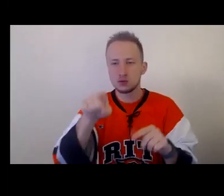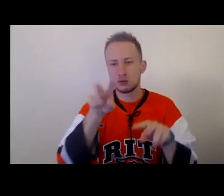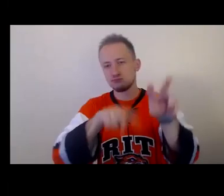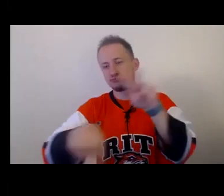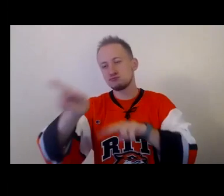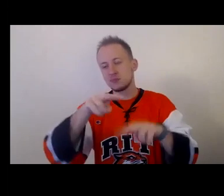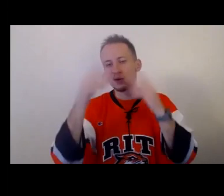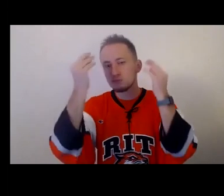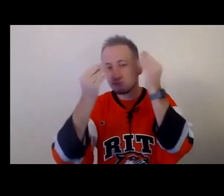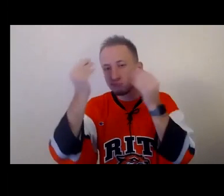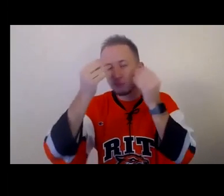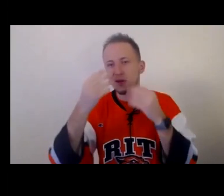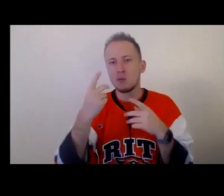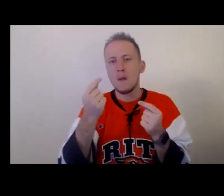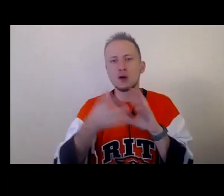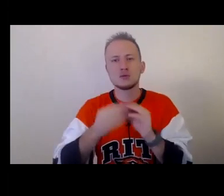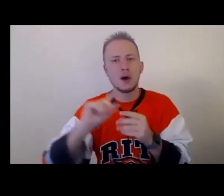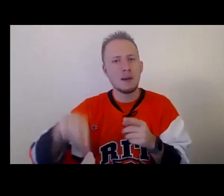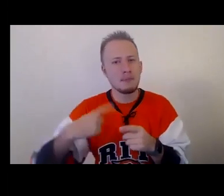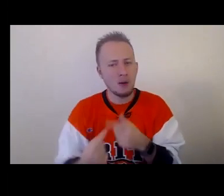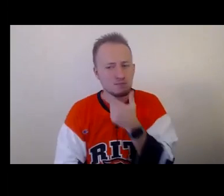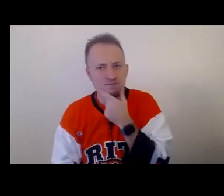Matt: You have to understand, our stories will be based on a theme, so what should I make these stories about?